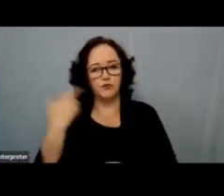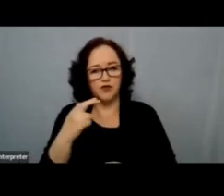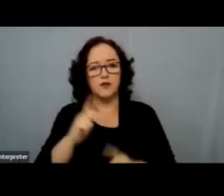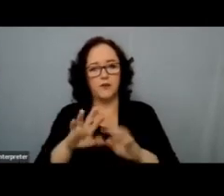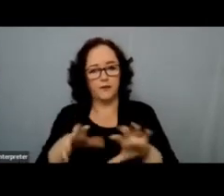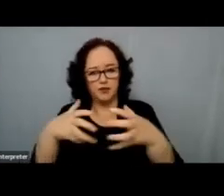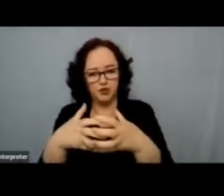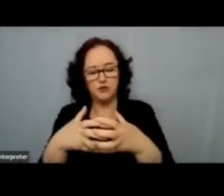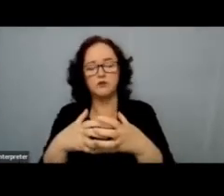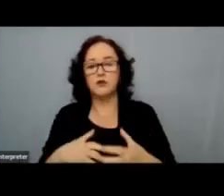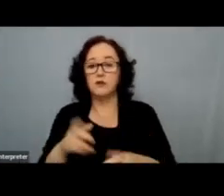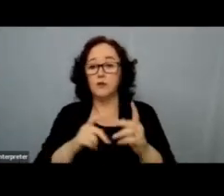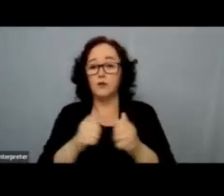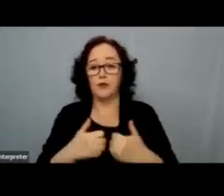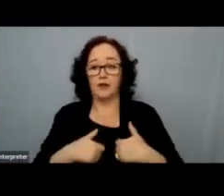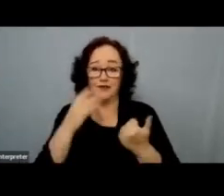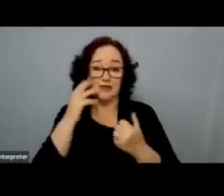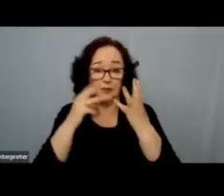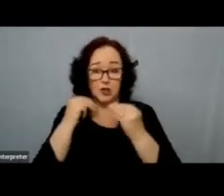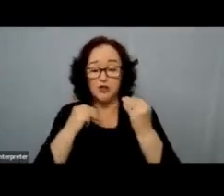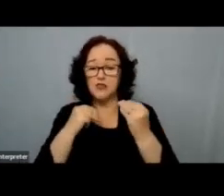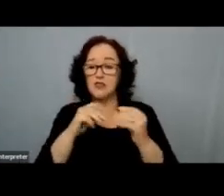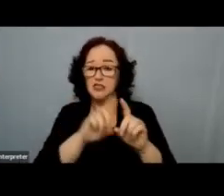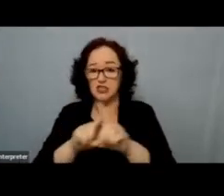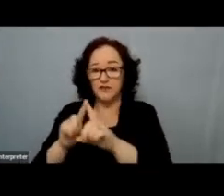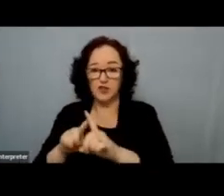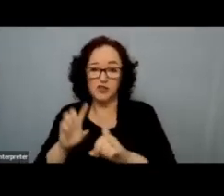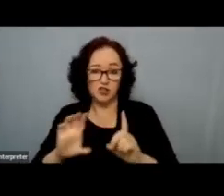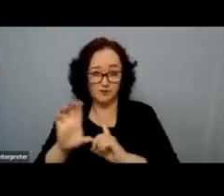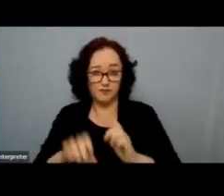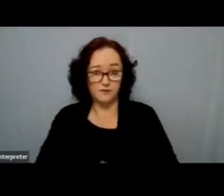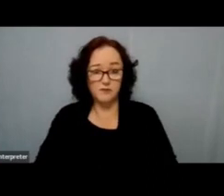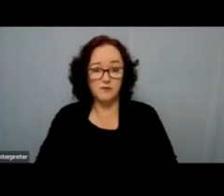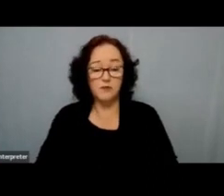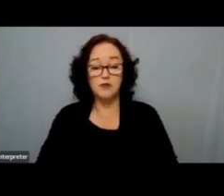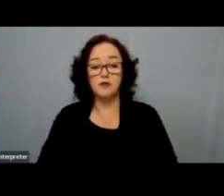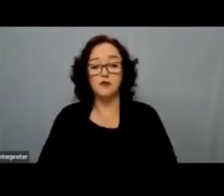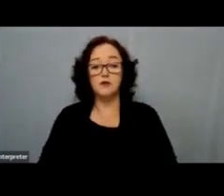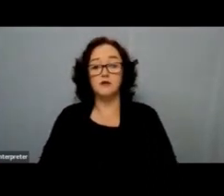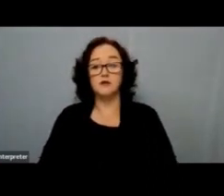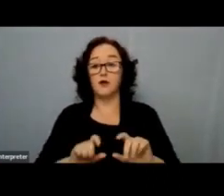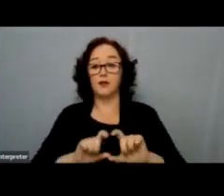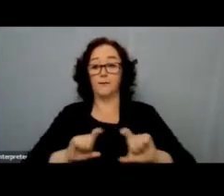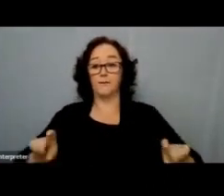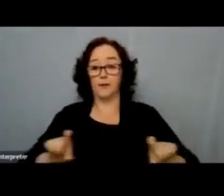lived experience in these in these different circumstances. And so the bottom like I said, of this engagement model gives